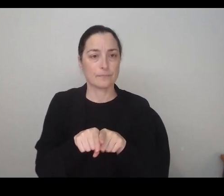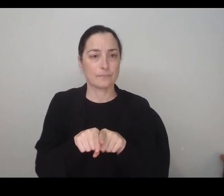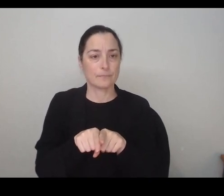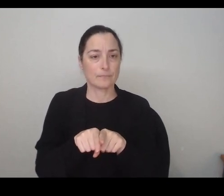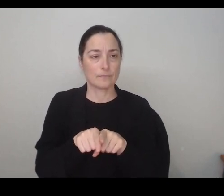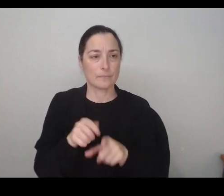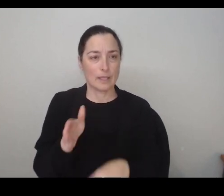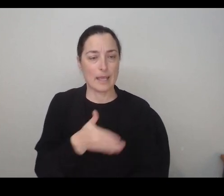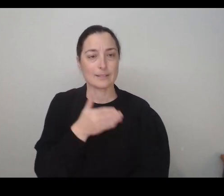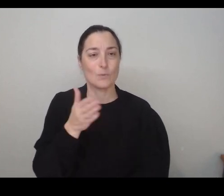Next, Justin, please.